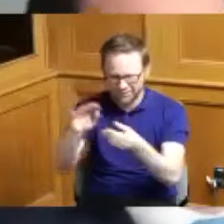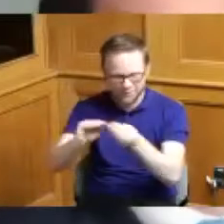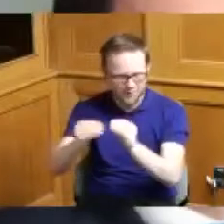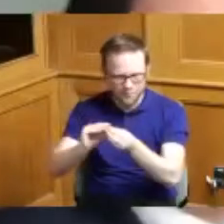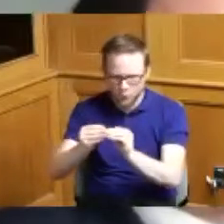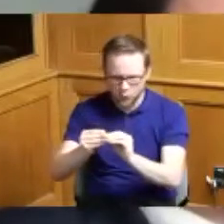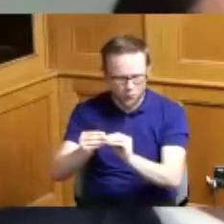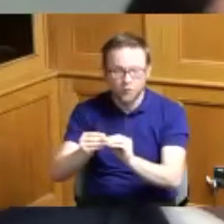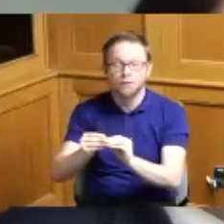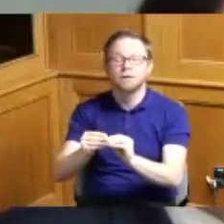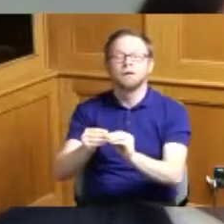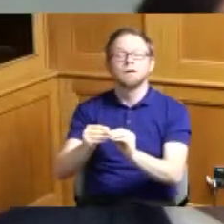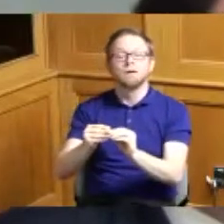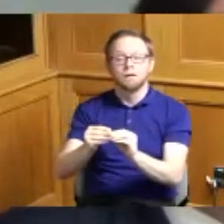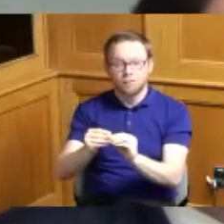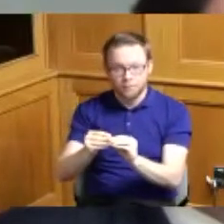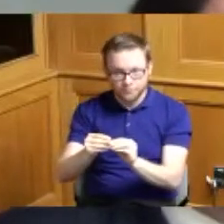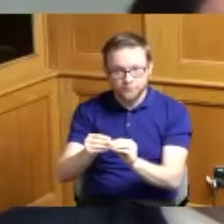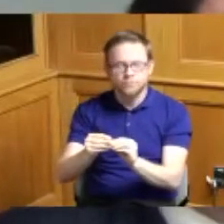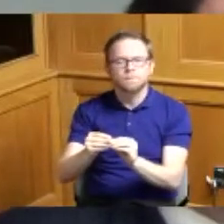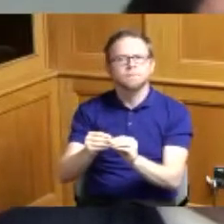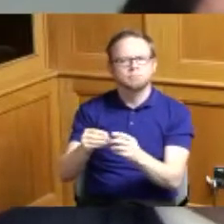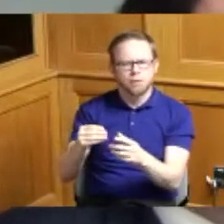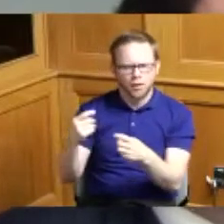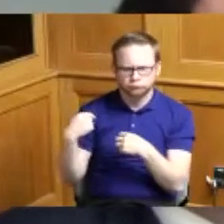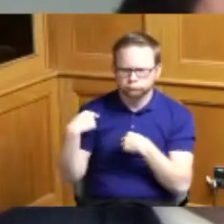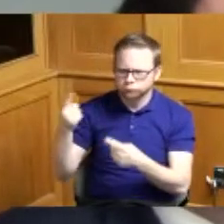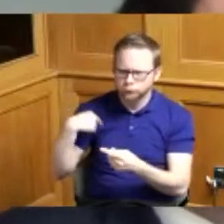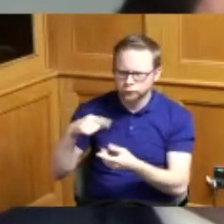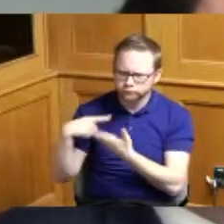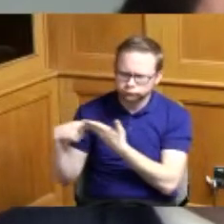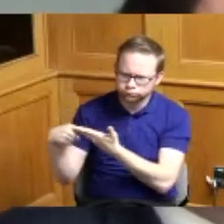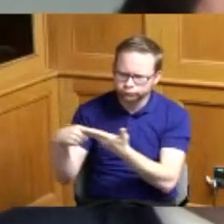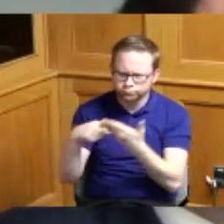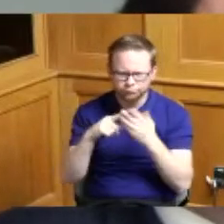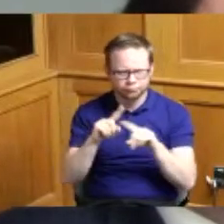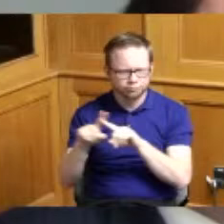is to say that as we have talked with our partners on this we have indicated and we